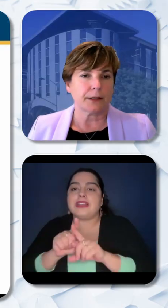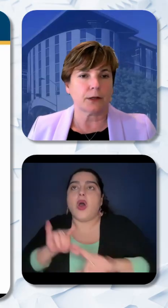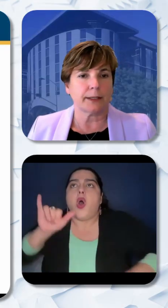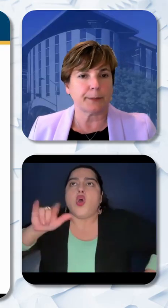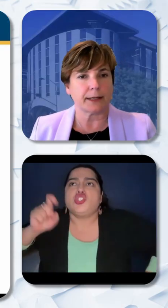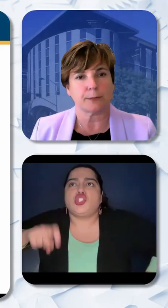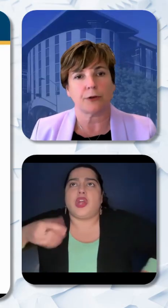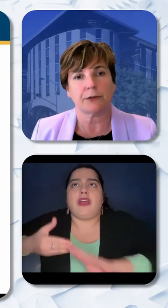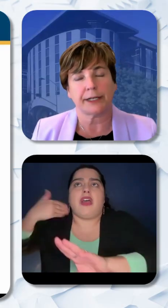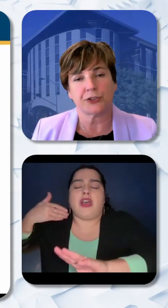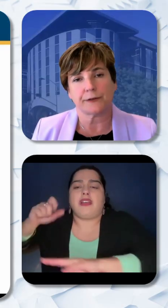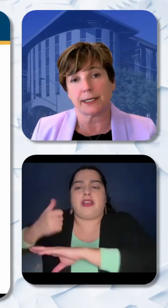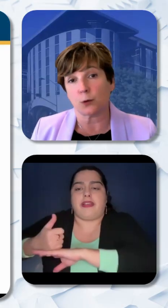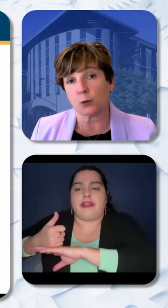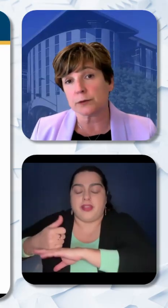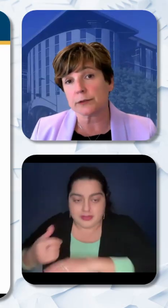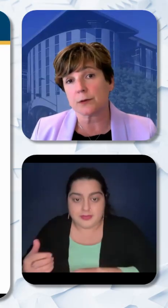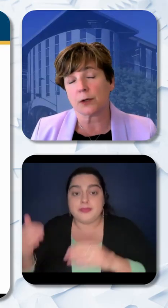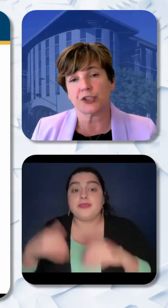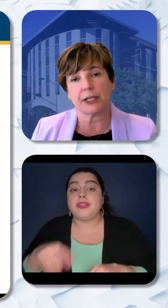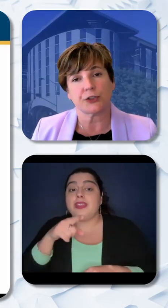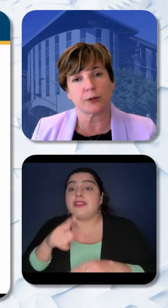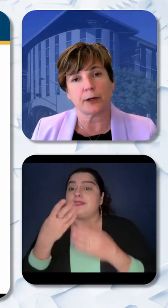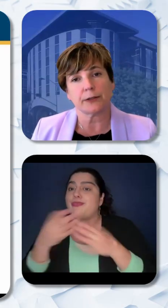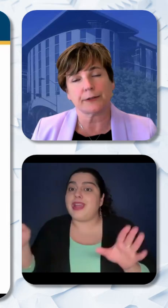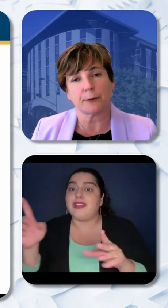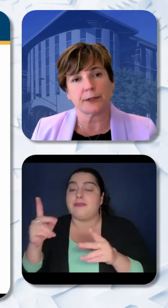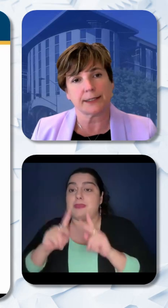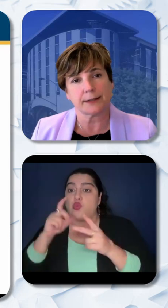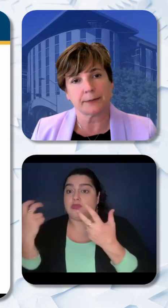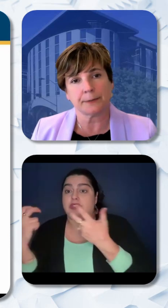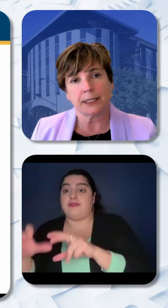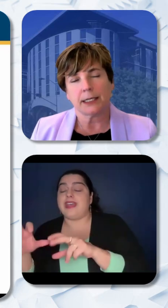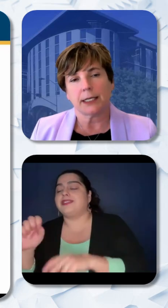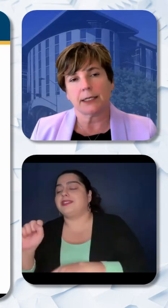The law impacts a broad range of stakeholders or educational partners from our system.